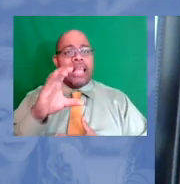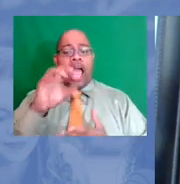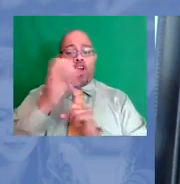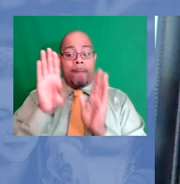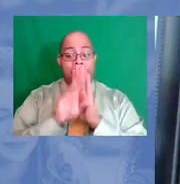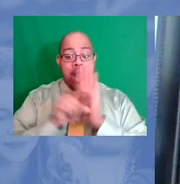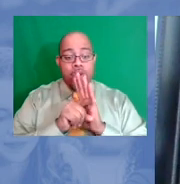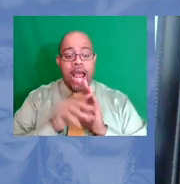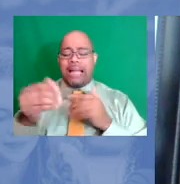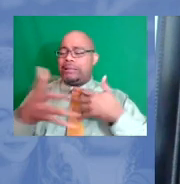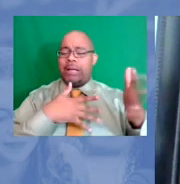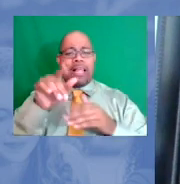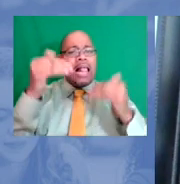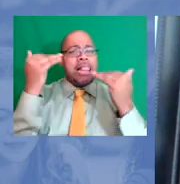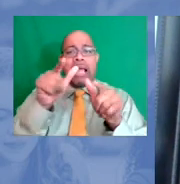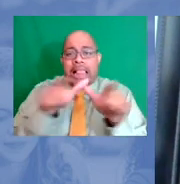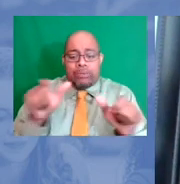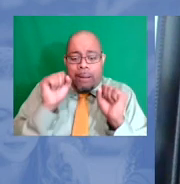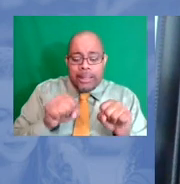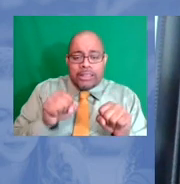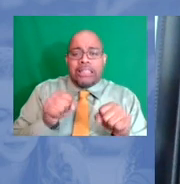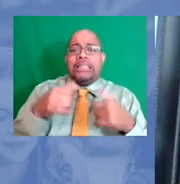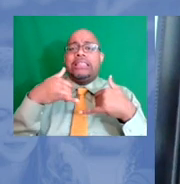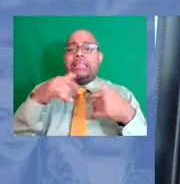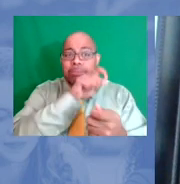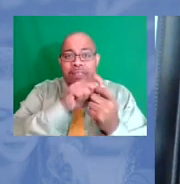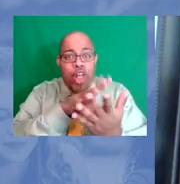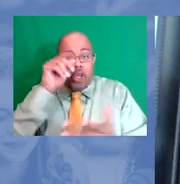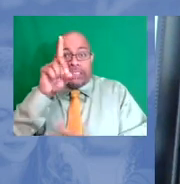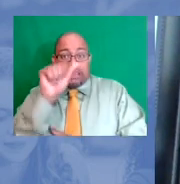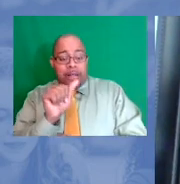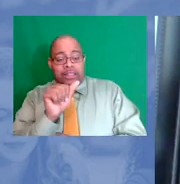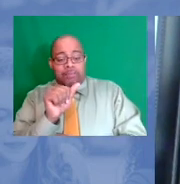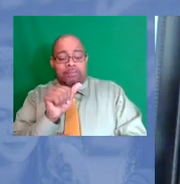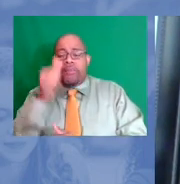AND DESPITE LIMITED LANGUAGE ACTS OR SPECIFIC LEARNING DISABILITIES, EVERY STUDENT CAN ACHIEVE